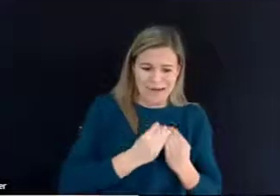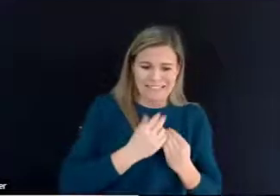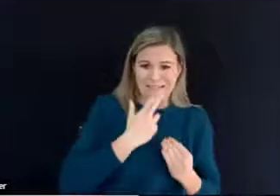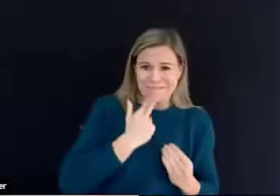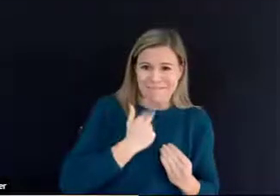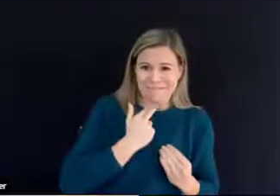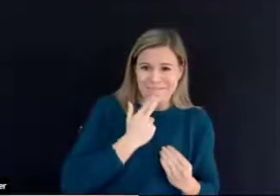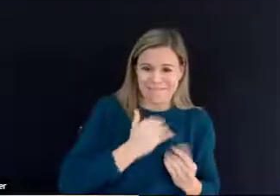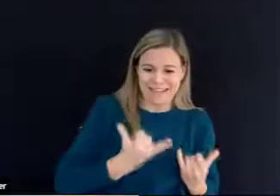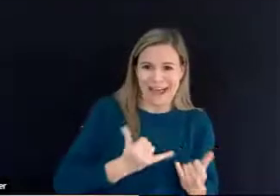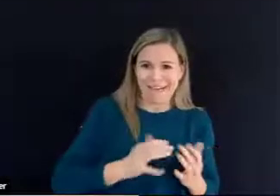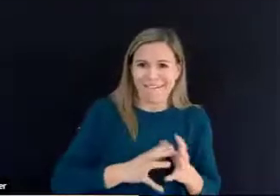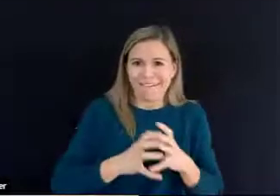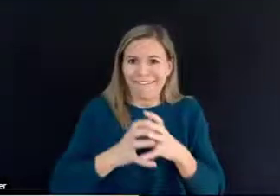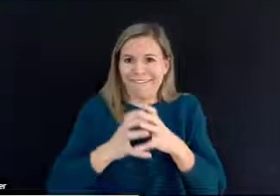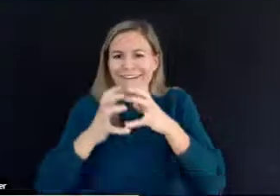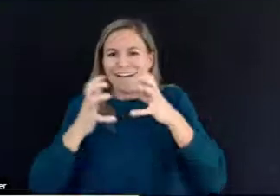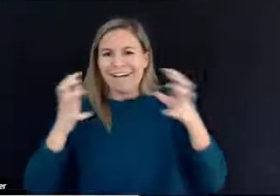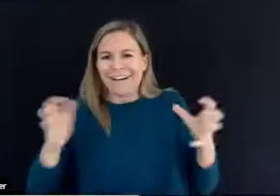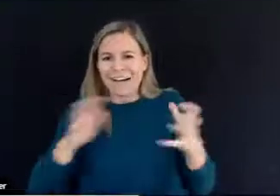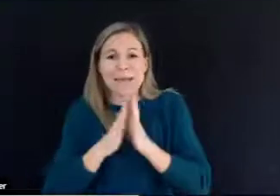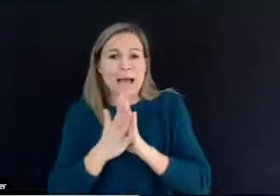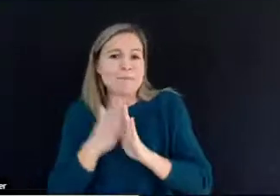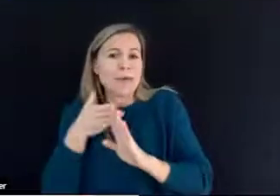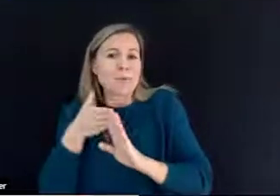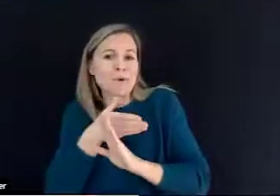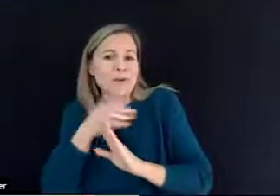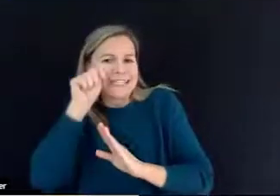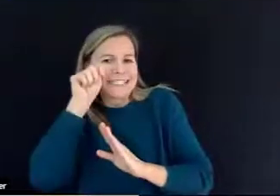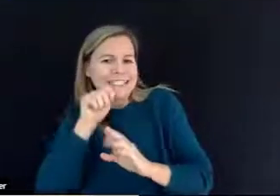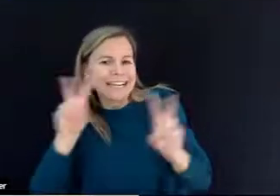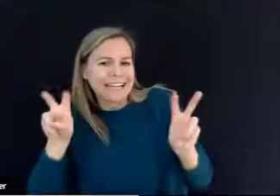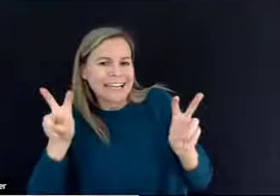and so it's exciting to see